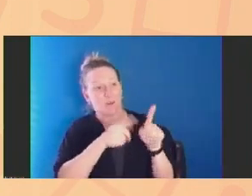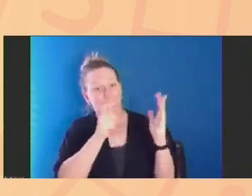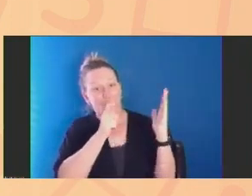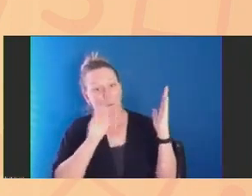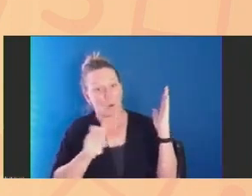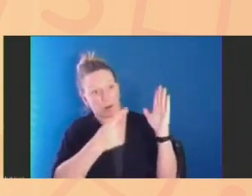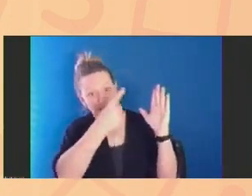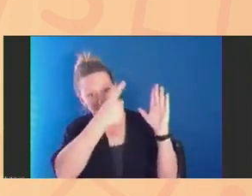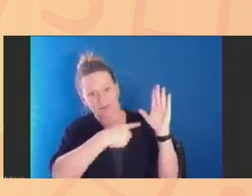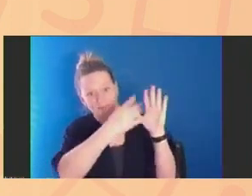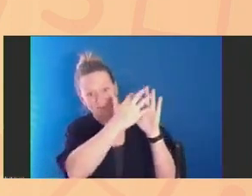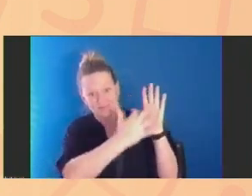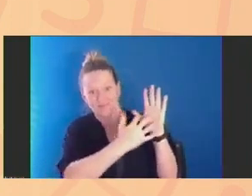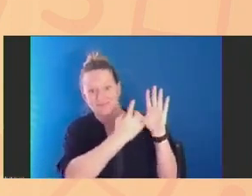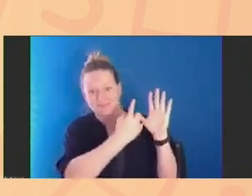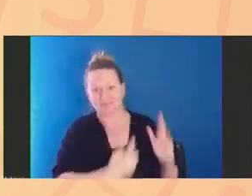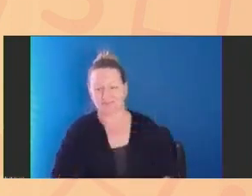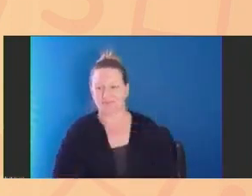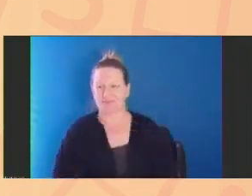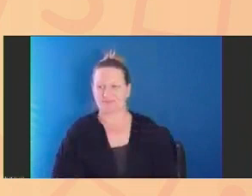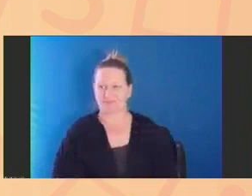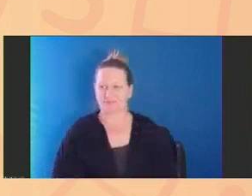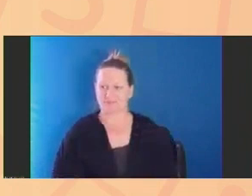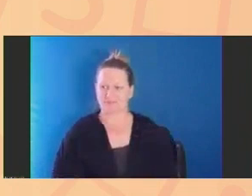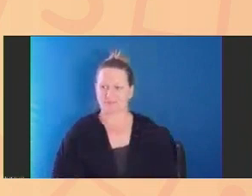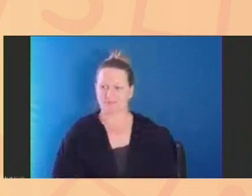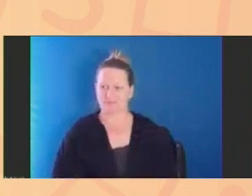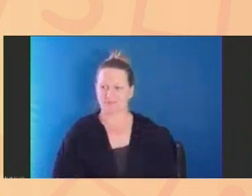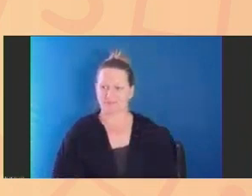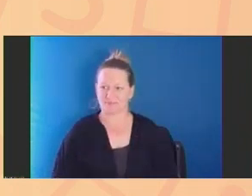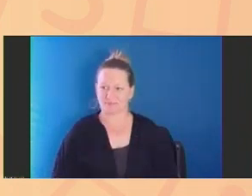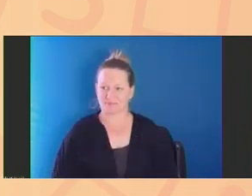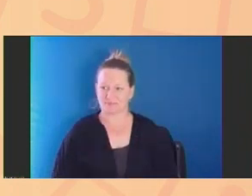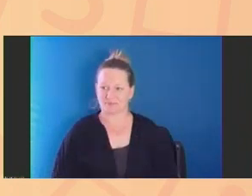You'll see that there's a lot of repetition and that's, you get four goals. And